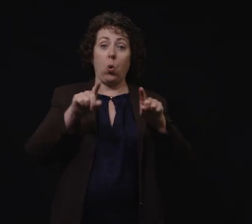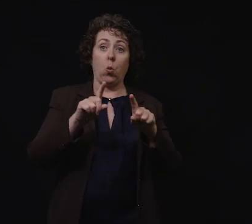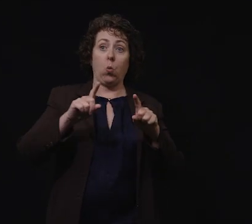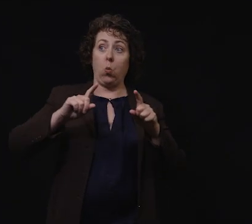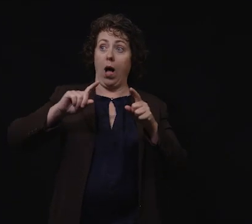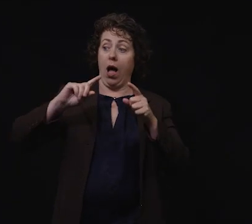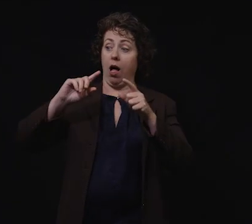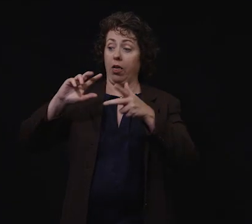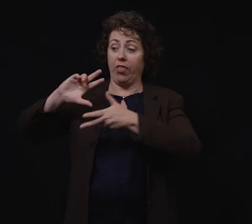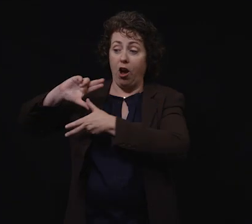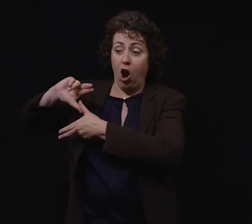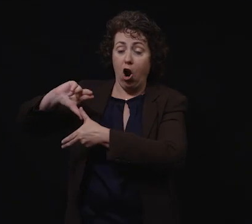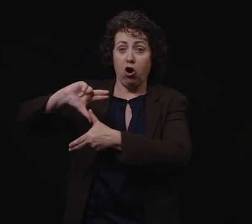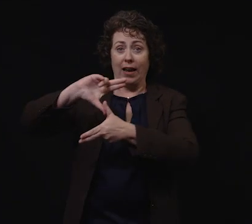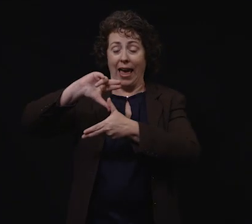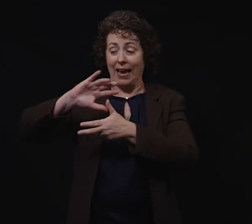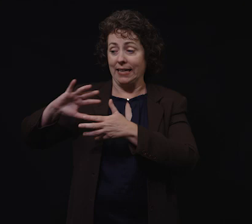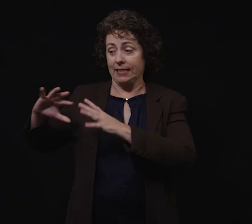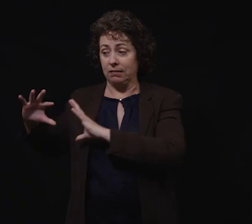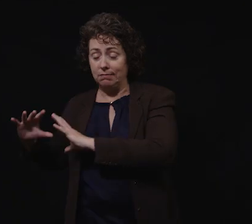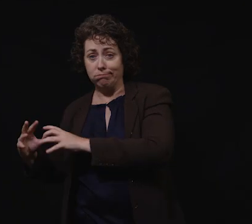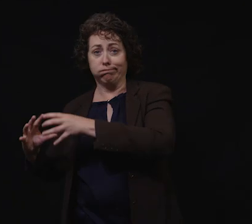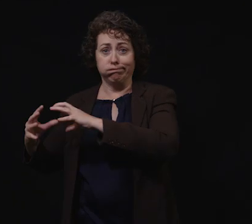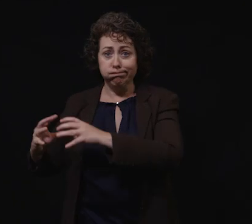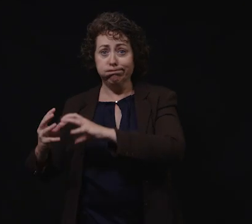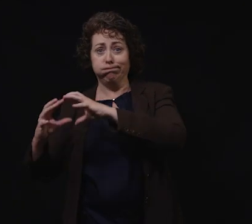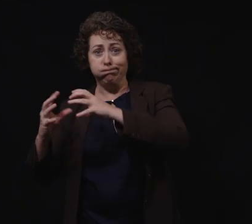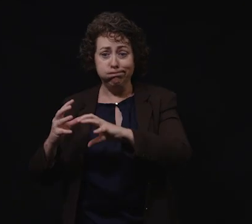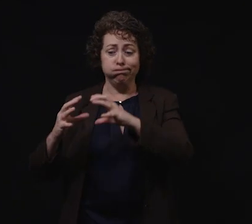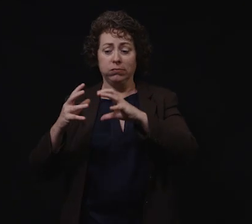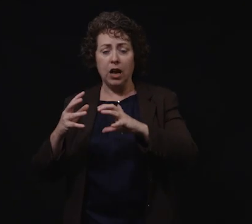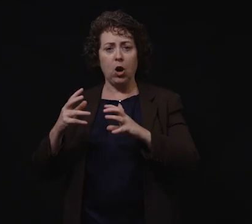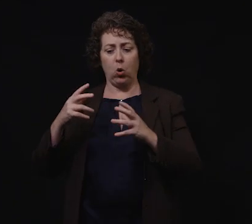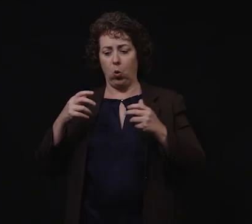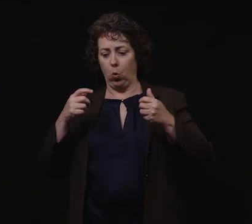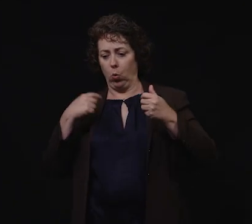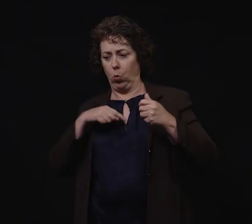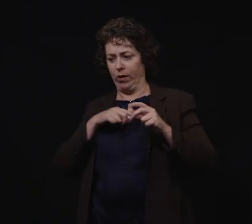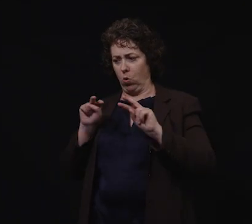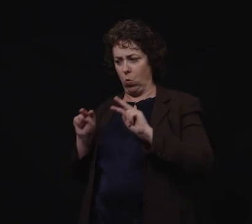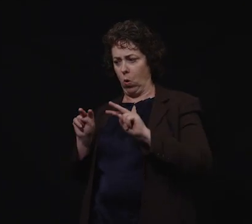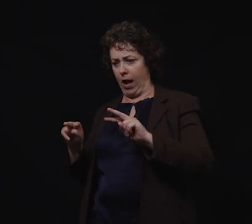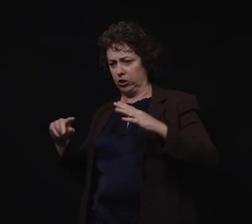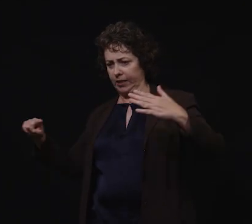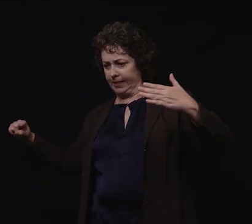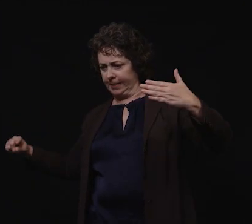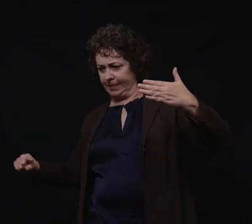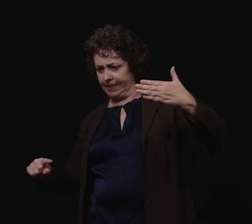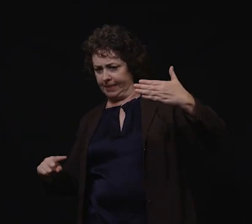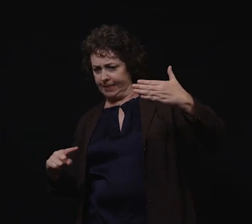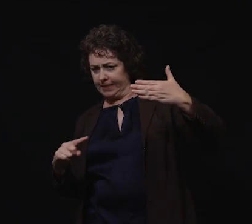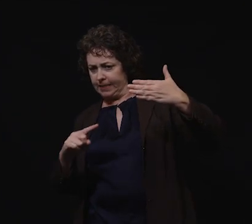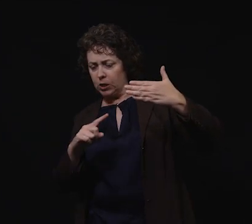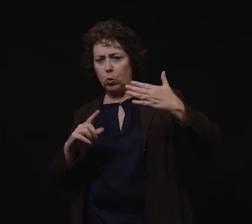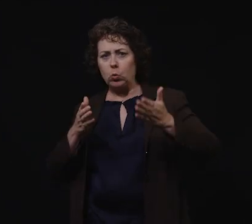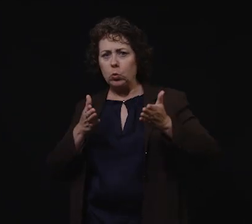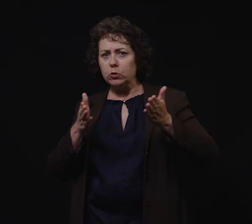Continues to to wobble and we are trying to keep track of the track Please make sure that you stay informed. Thank you